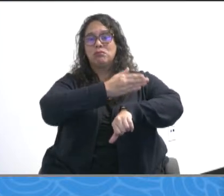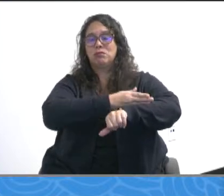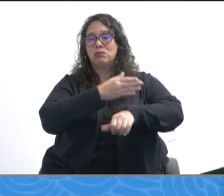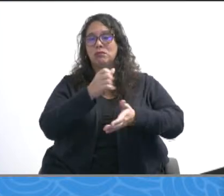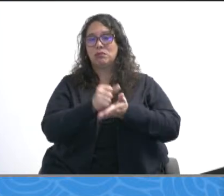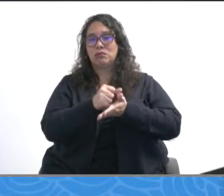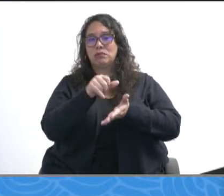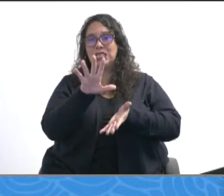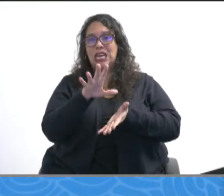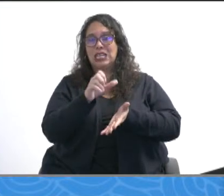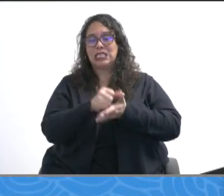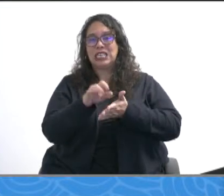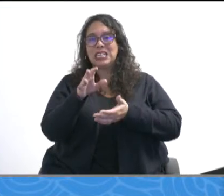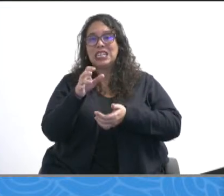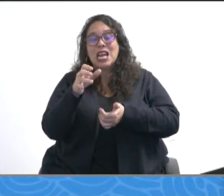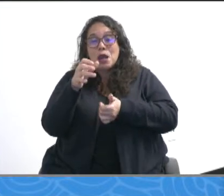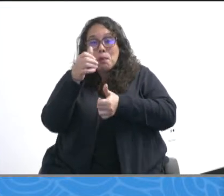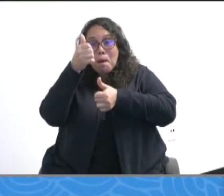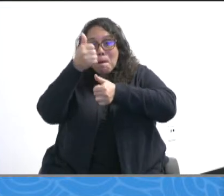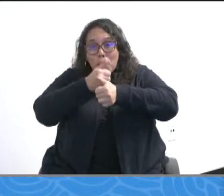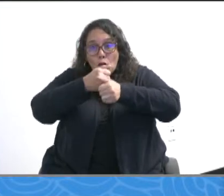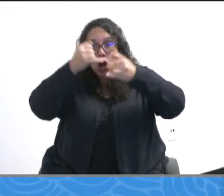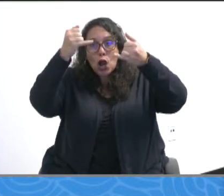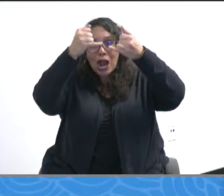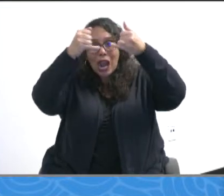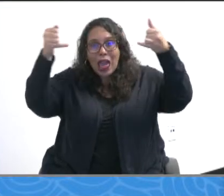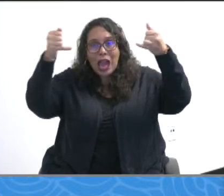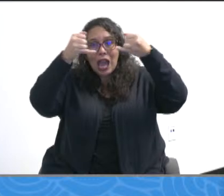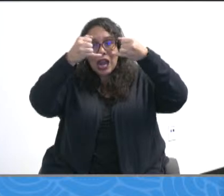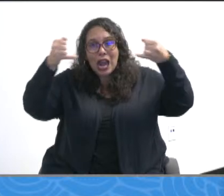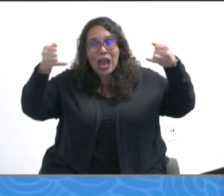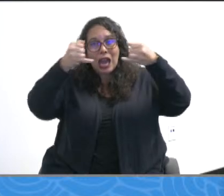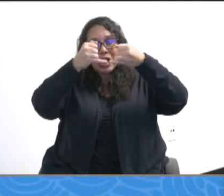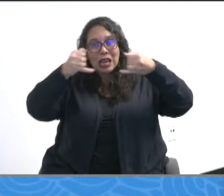line itemed to each of the actions in the LCAP.